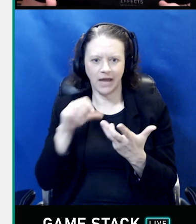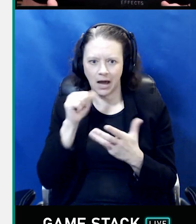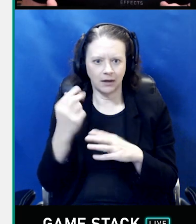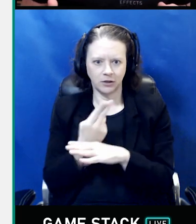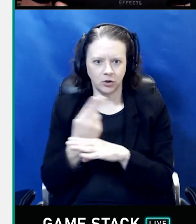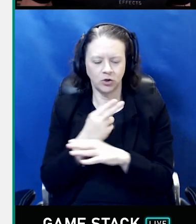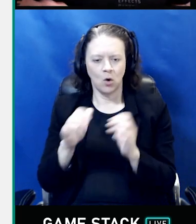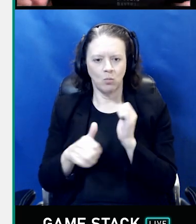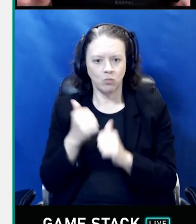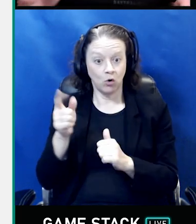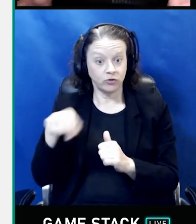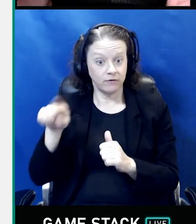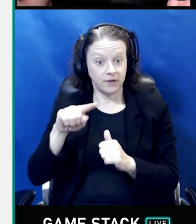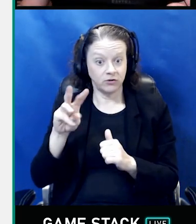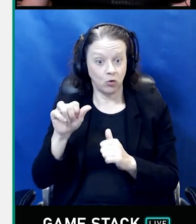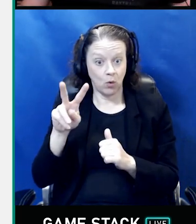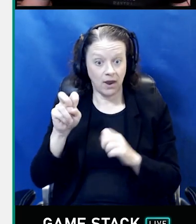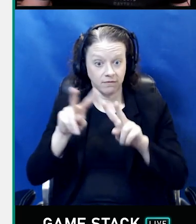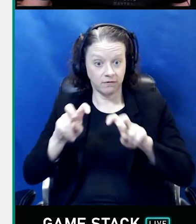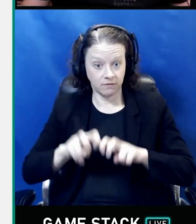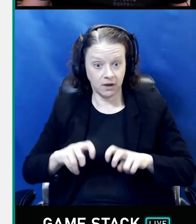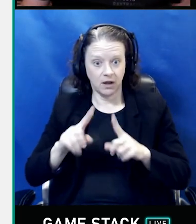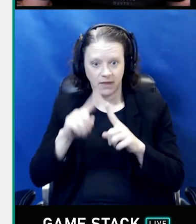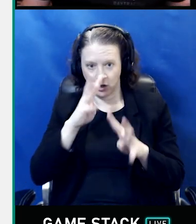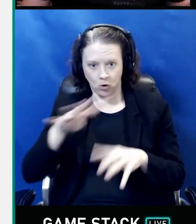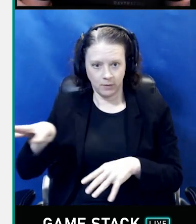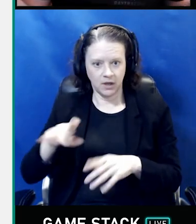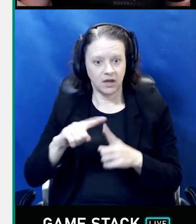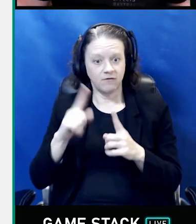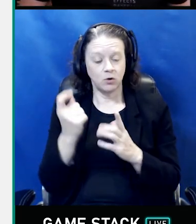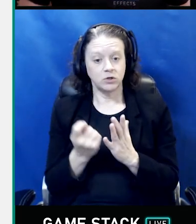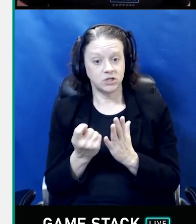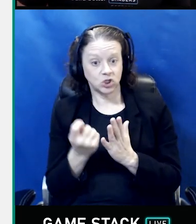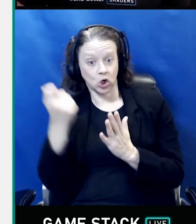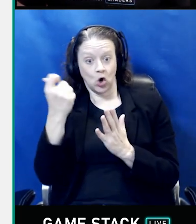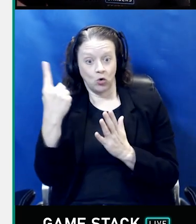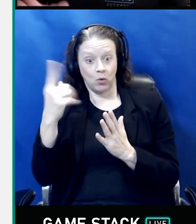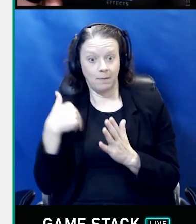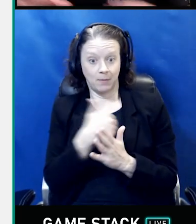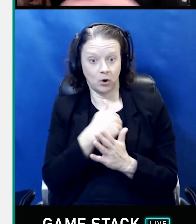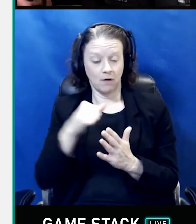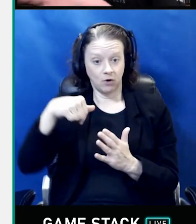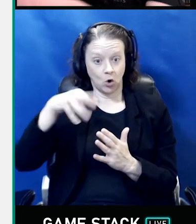this is if you decide to discard one member of a quad. Then again, it converts into a helper Lane because it